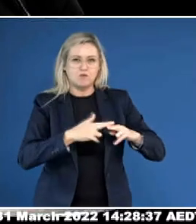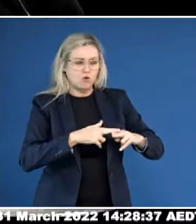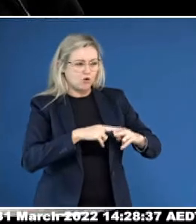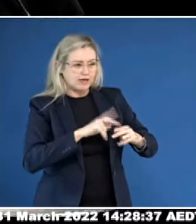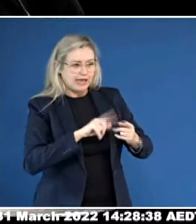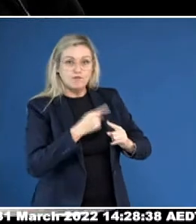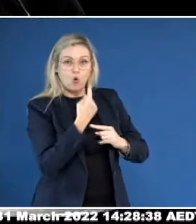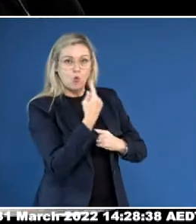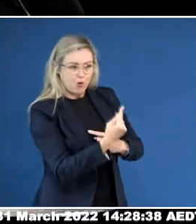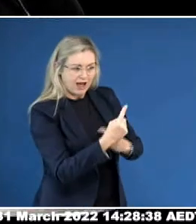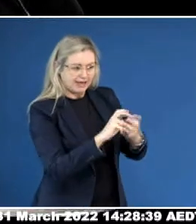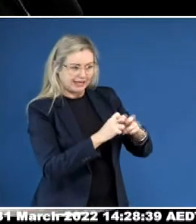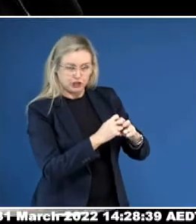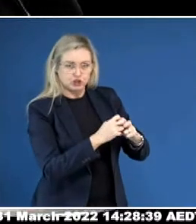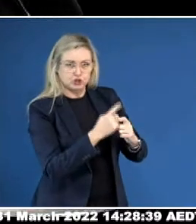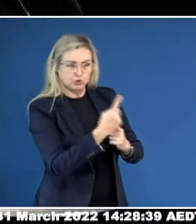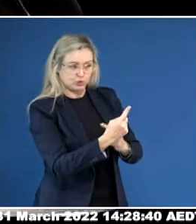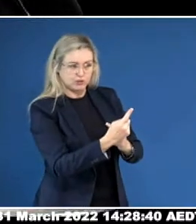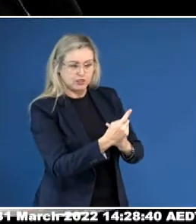analyses. And, as you can tell, that's very important for women and girls with